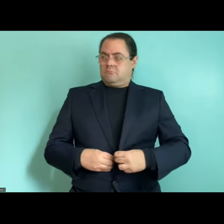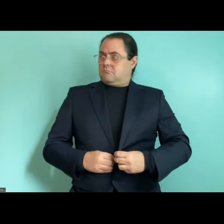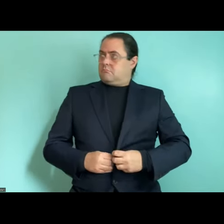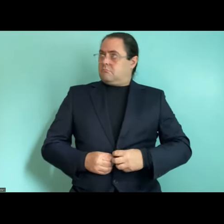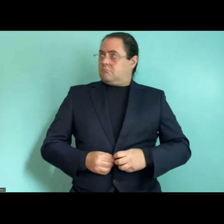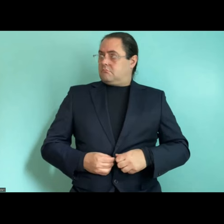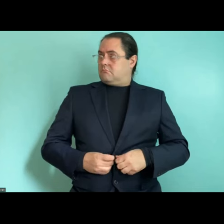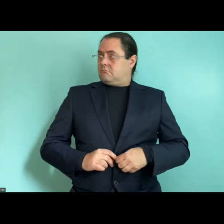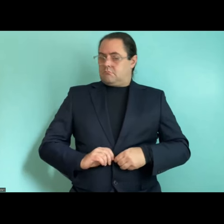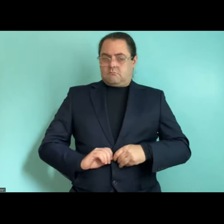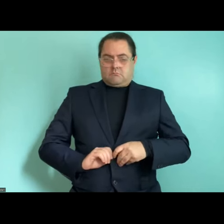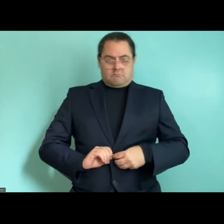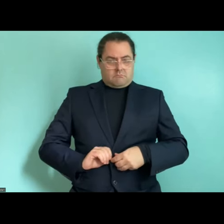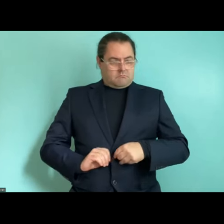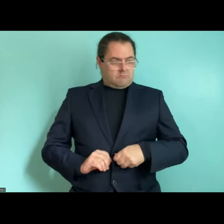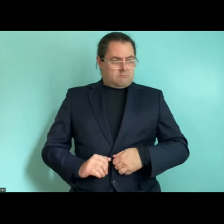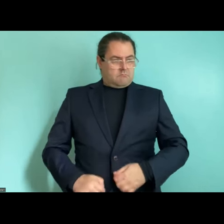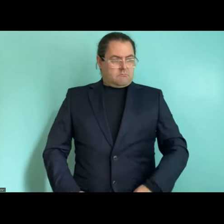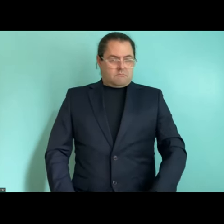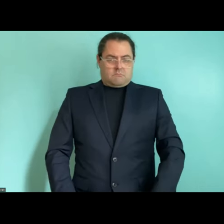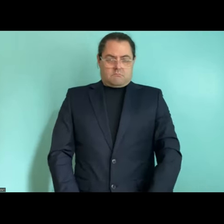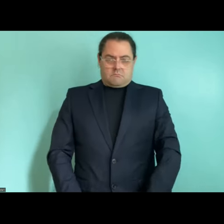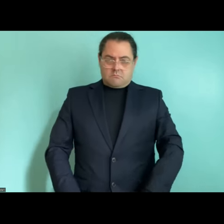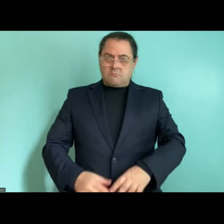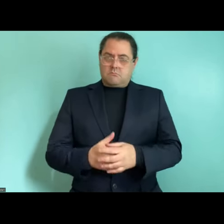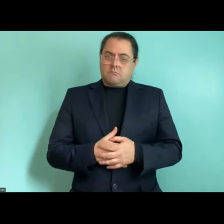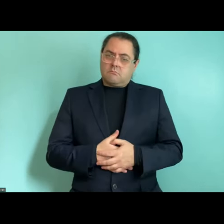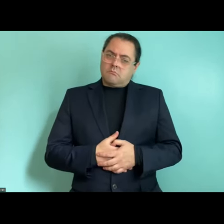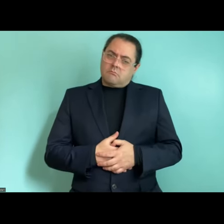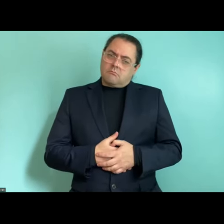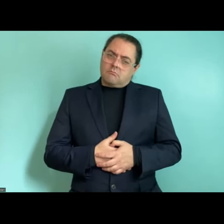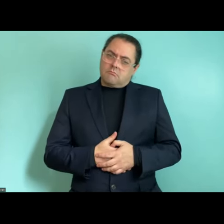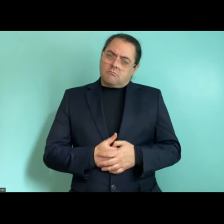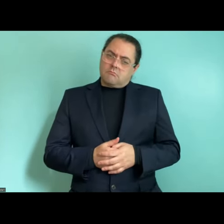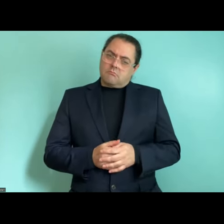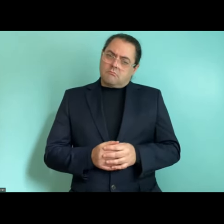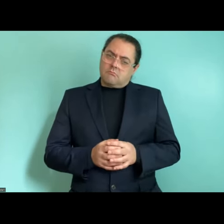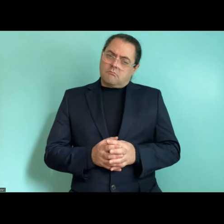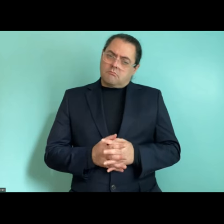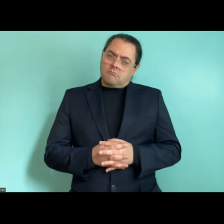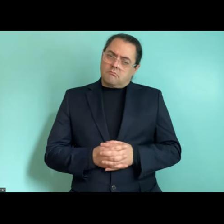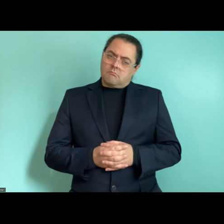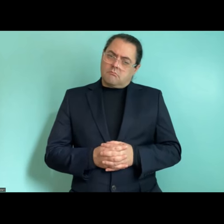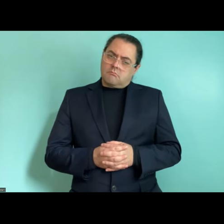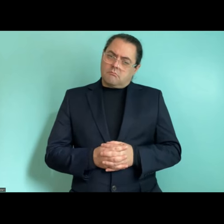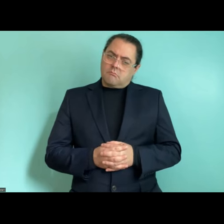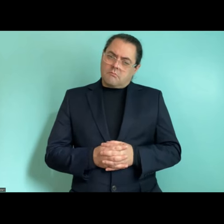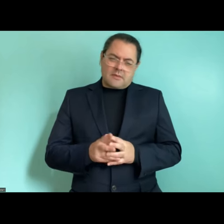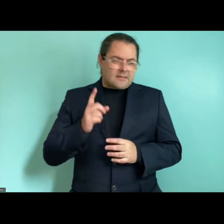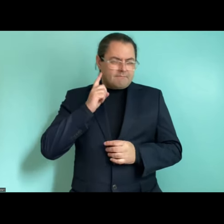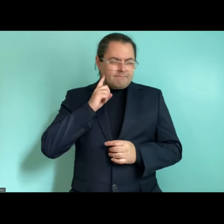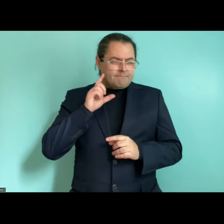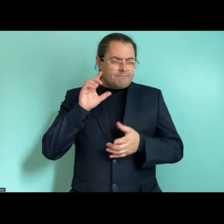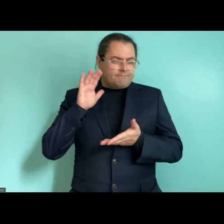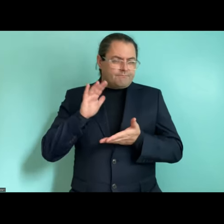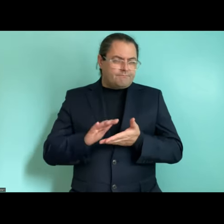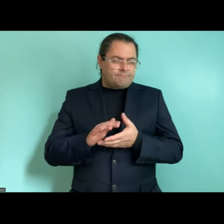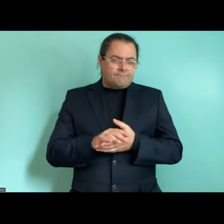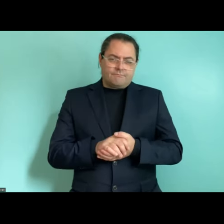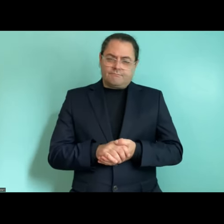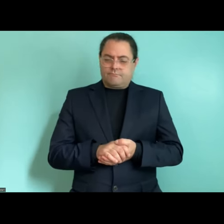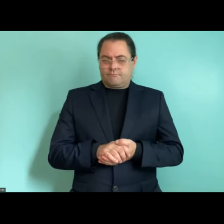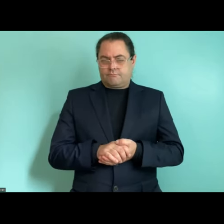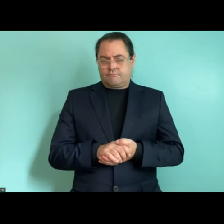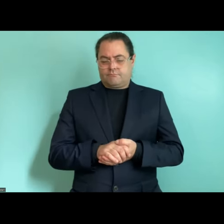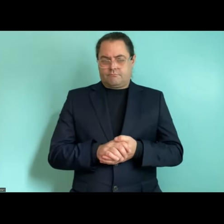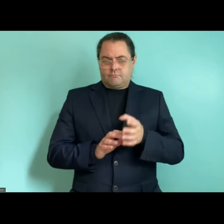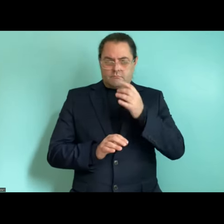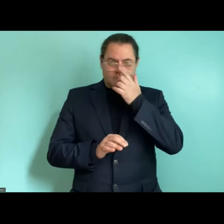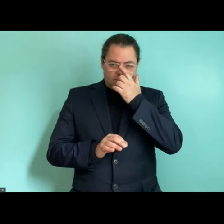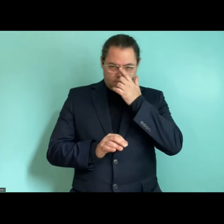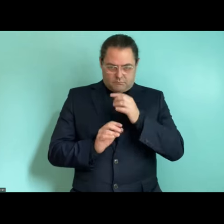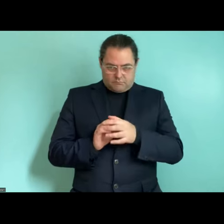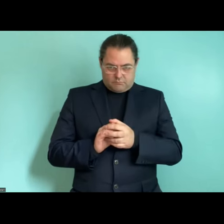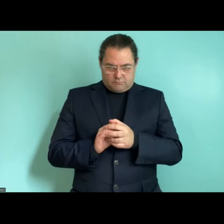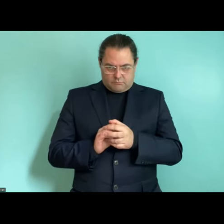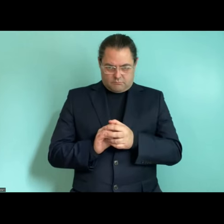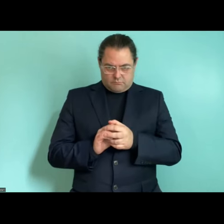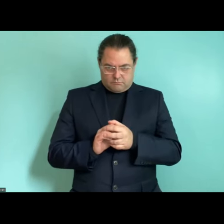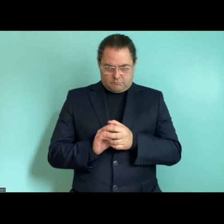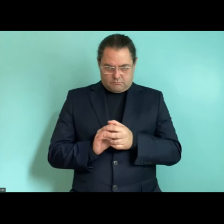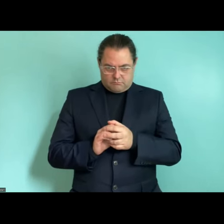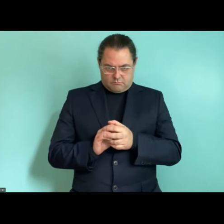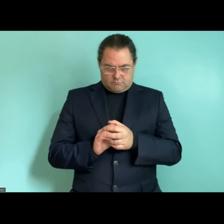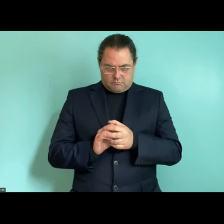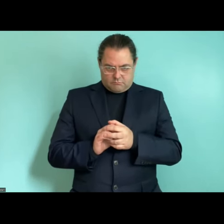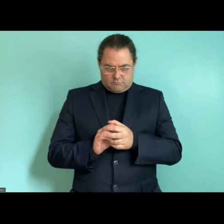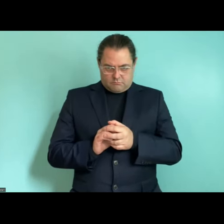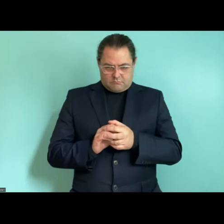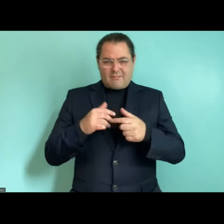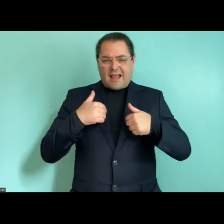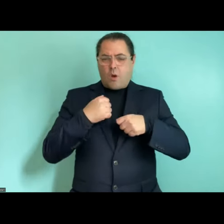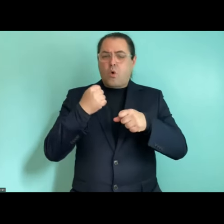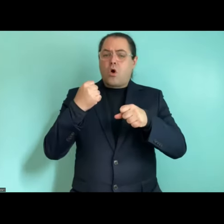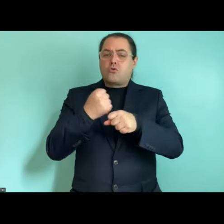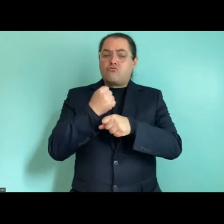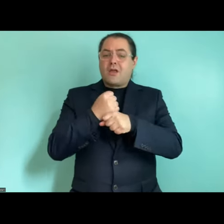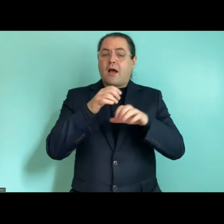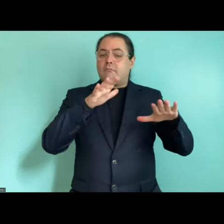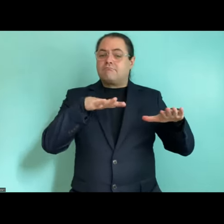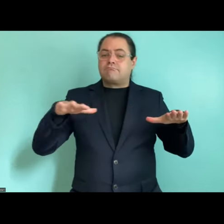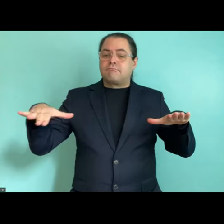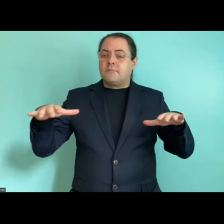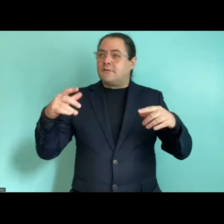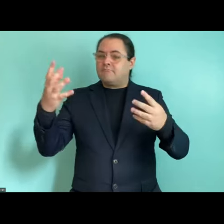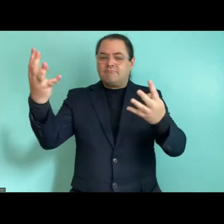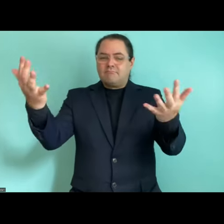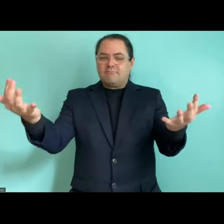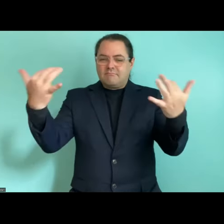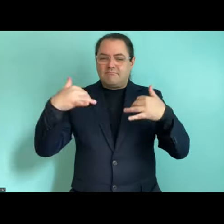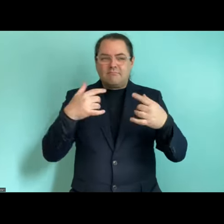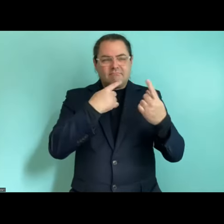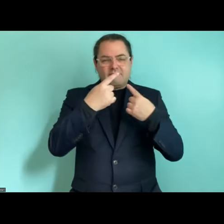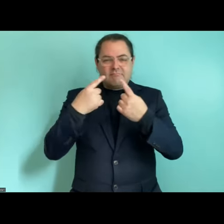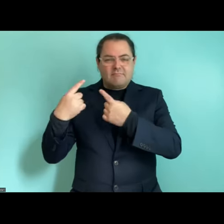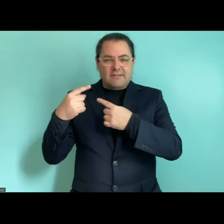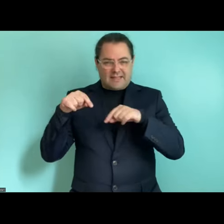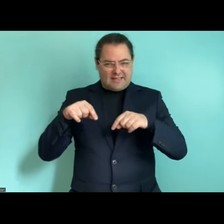12:14:18 attitudes of the pwd act in the country. We also involved strongly in organized in